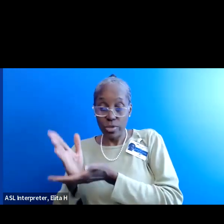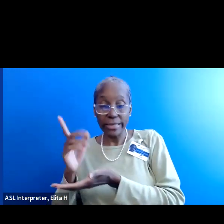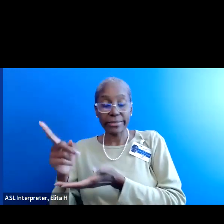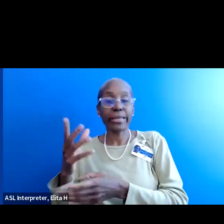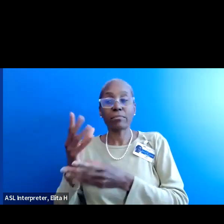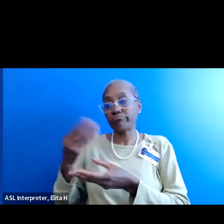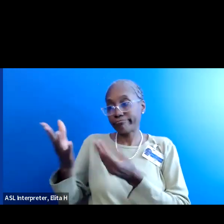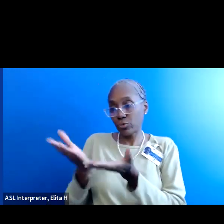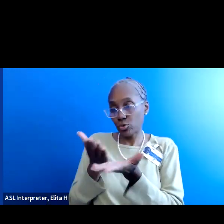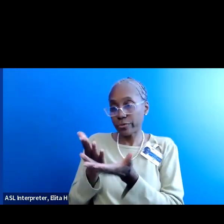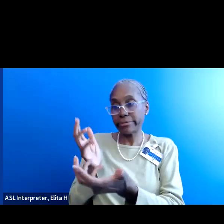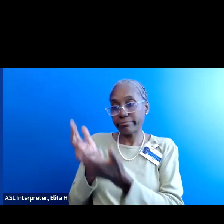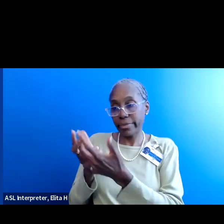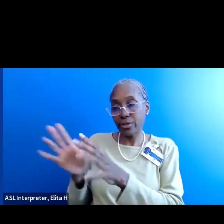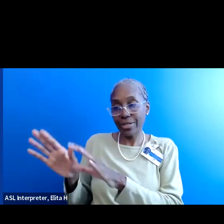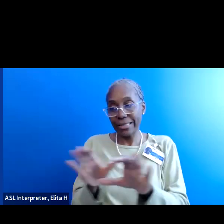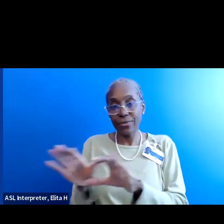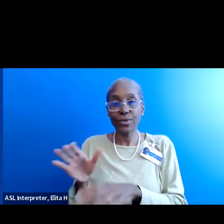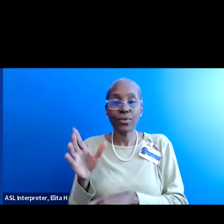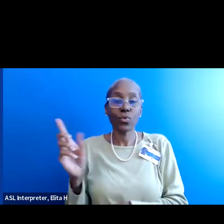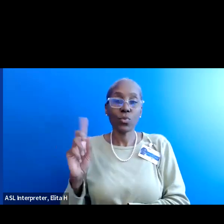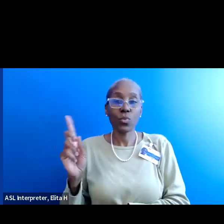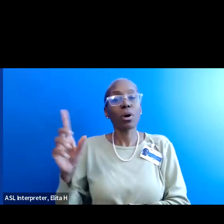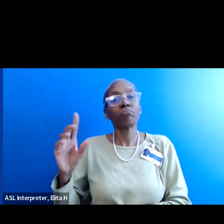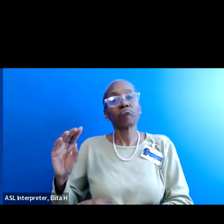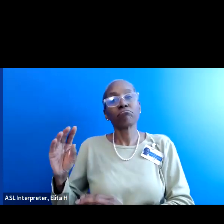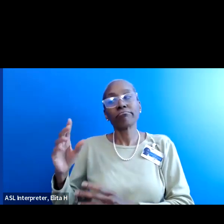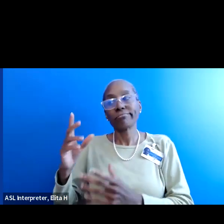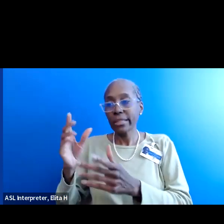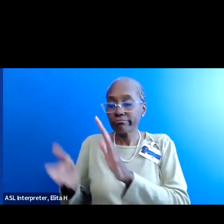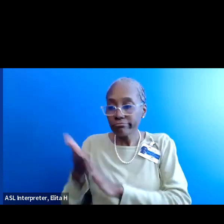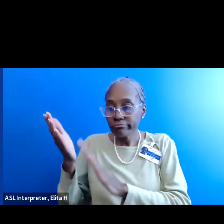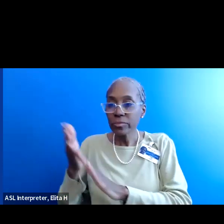services and activities that attain or maintain the highest practicable